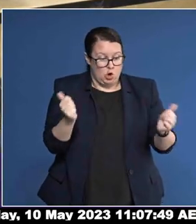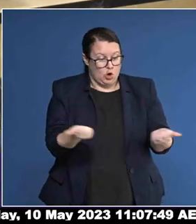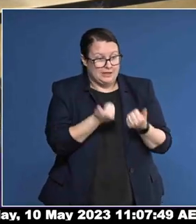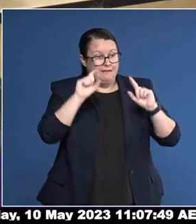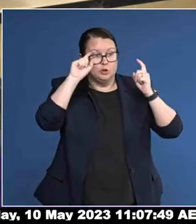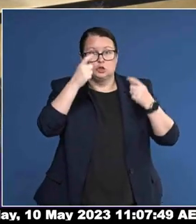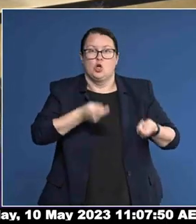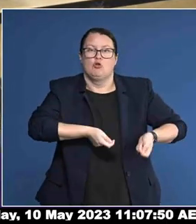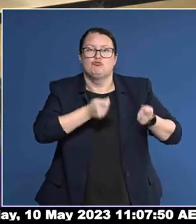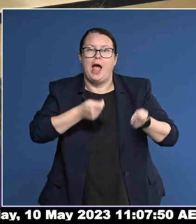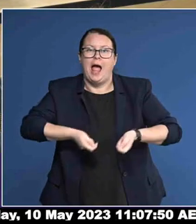insufficient record making?